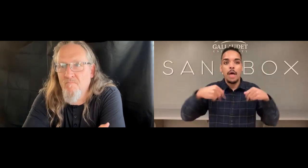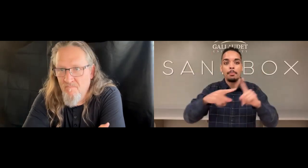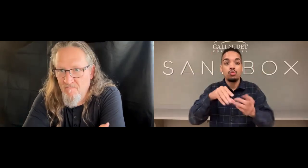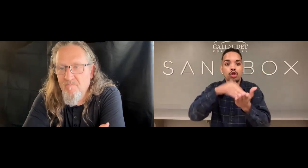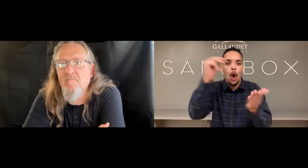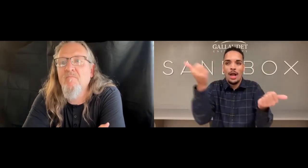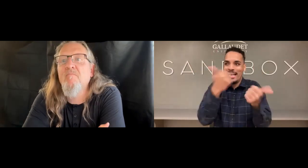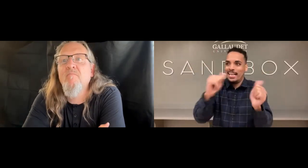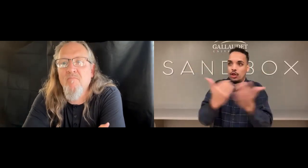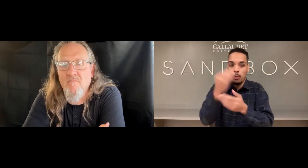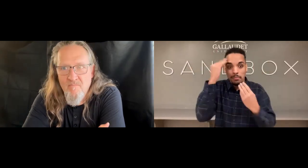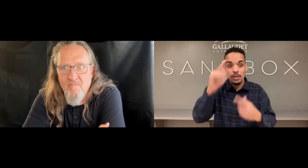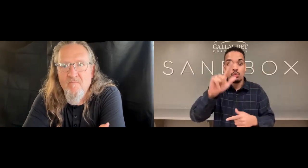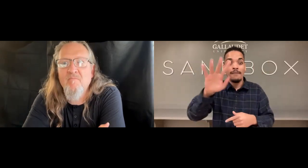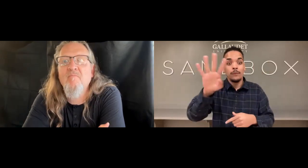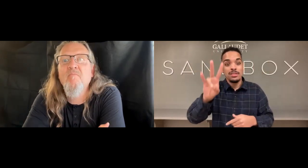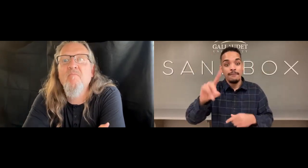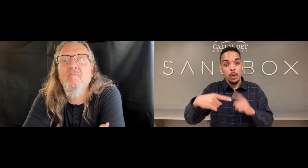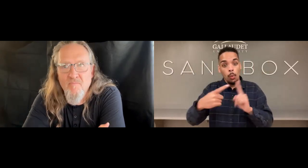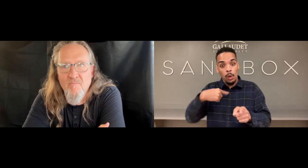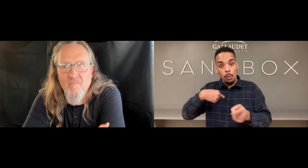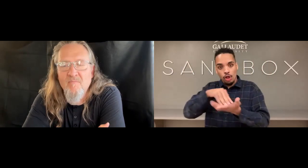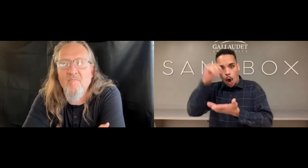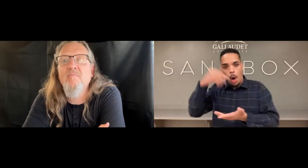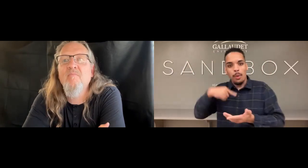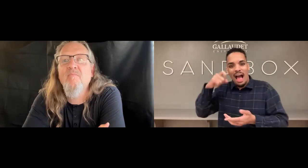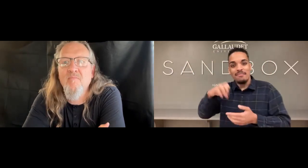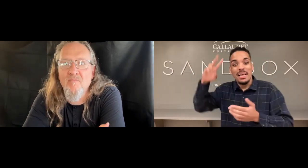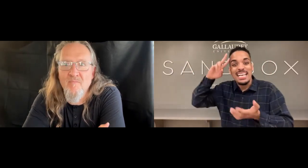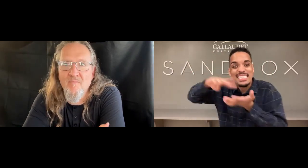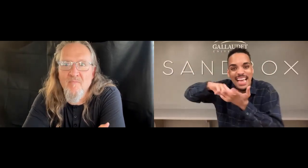You have the privilege of hearing information. 24/7.